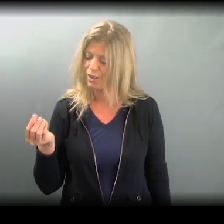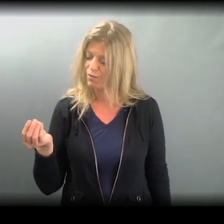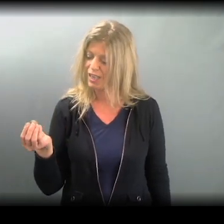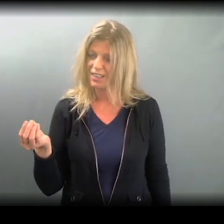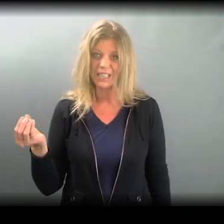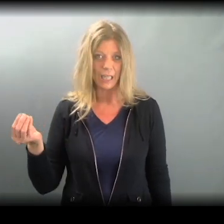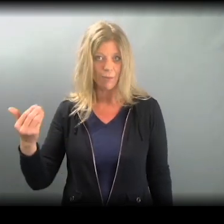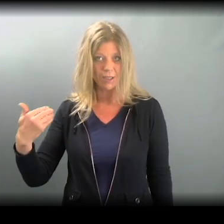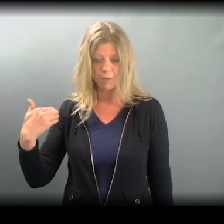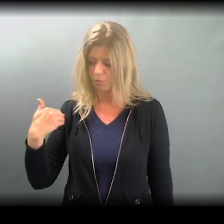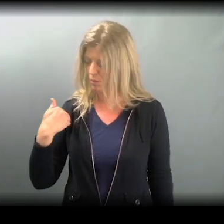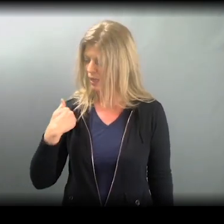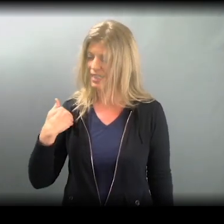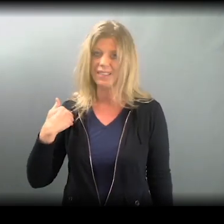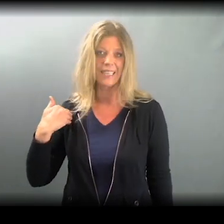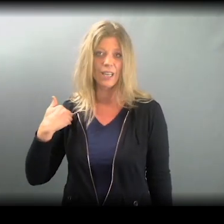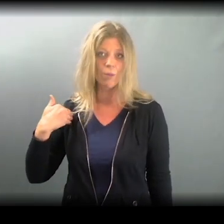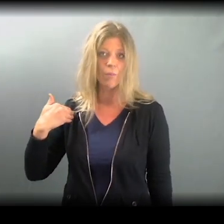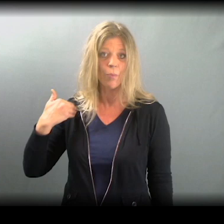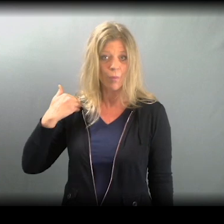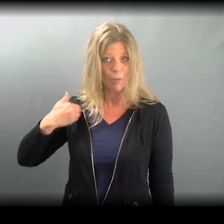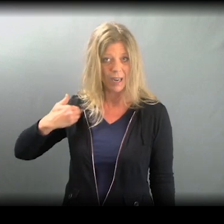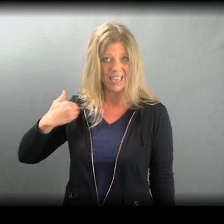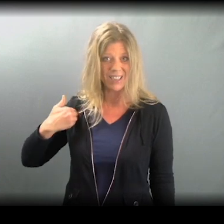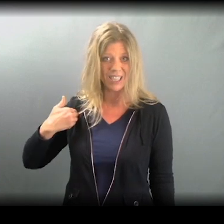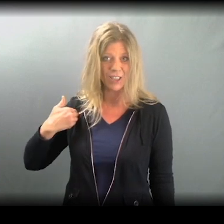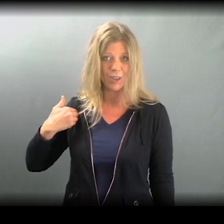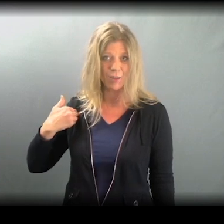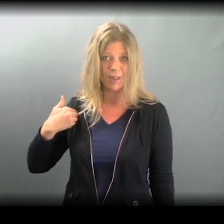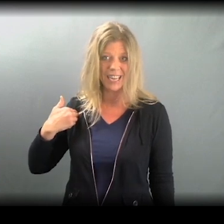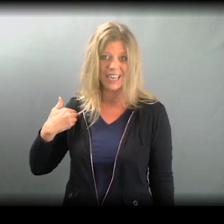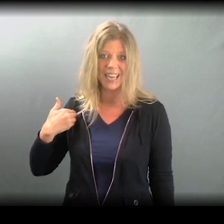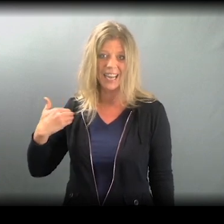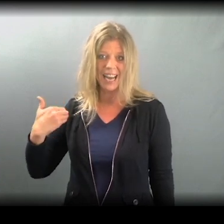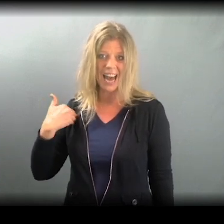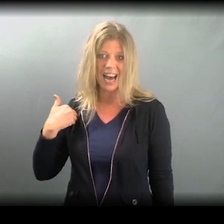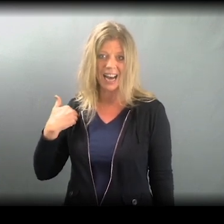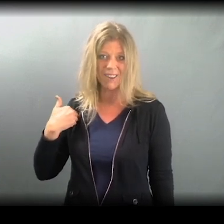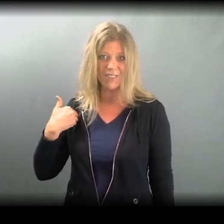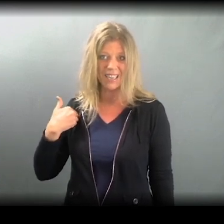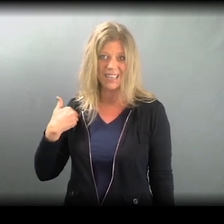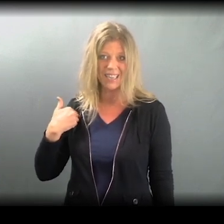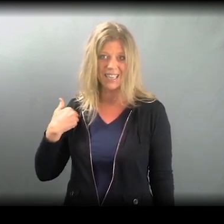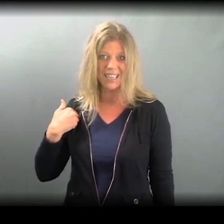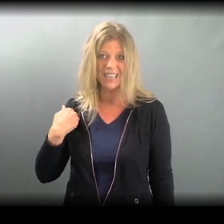Fingertips, place them right here on your shoulder blade. HAVE